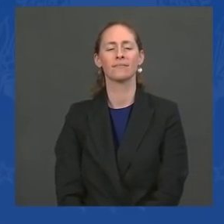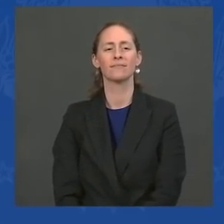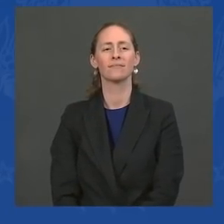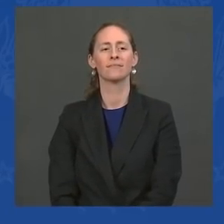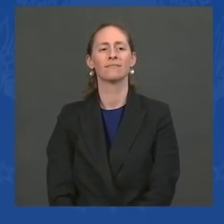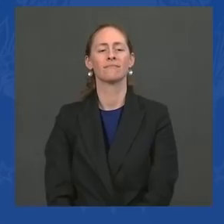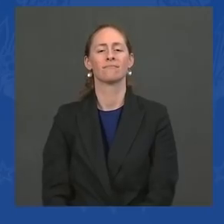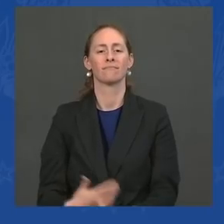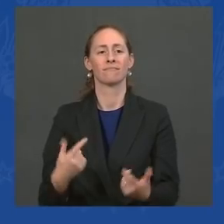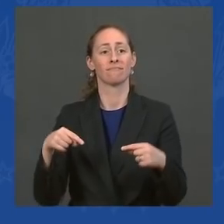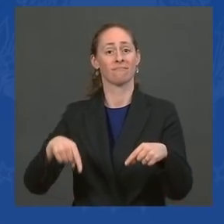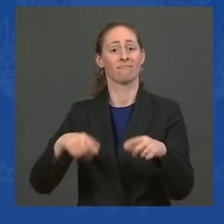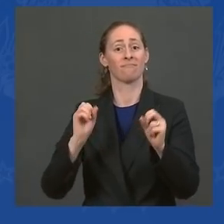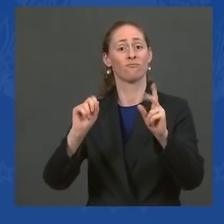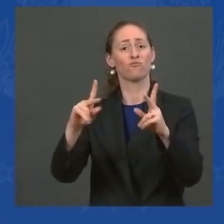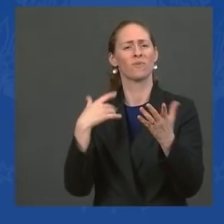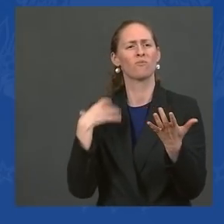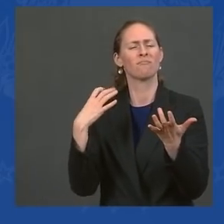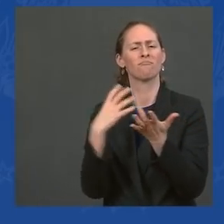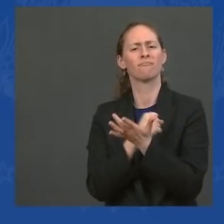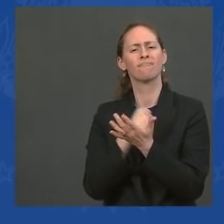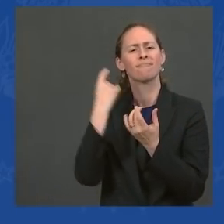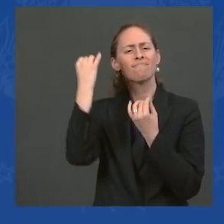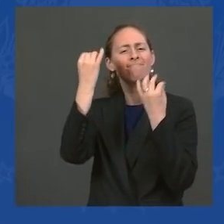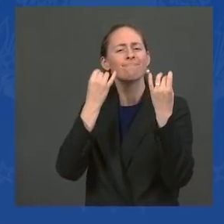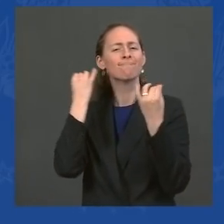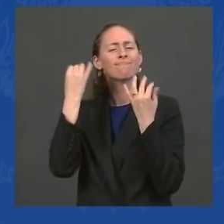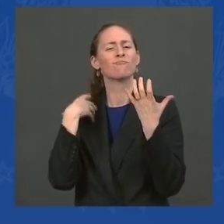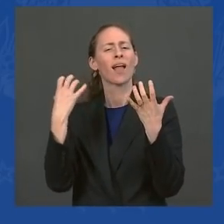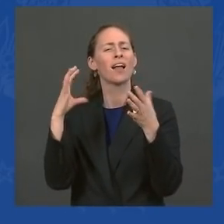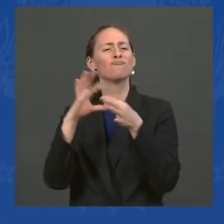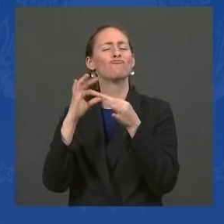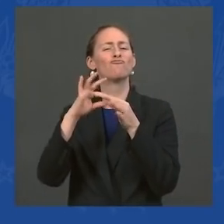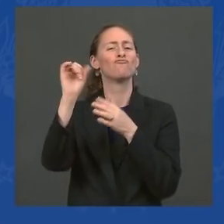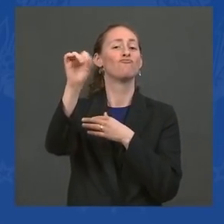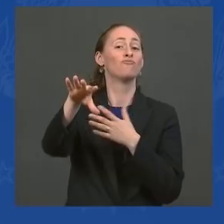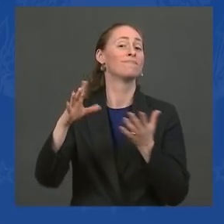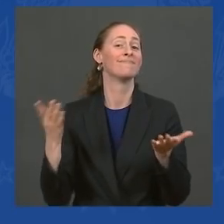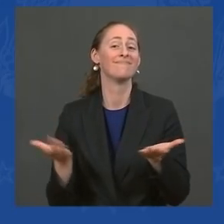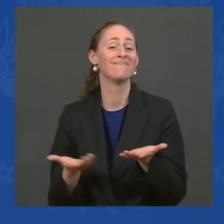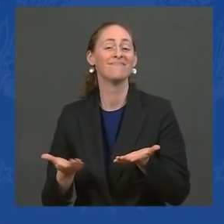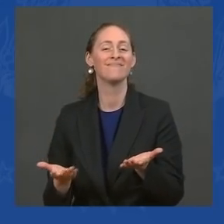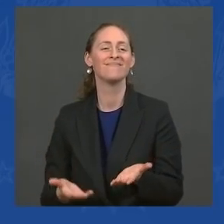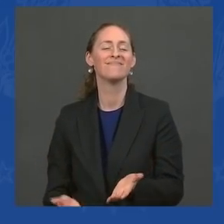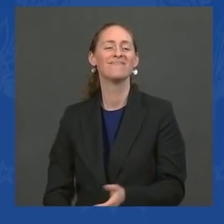The single largest elimination of protections of lands and waters in US history